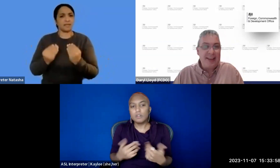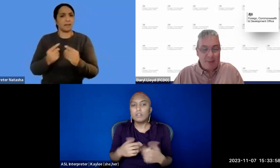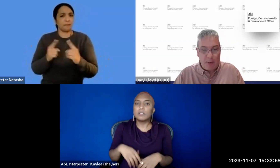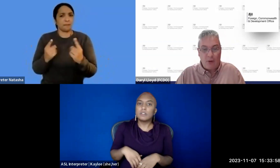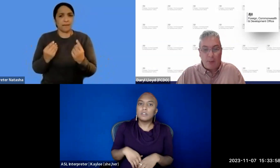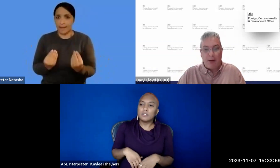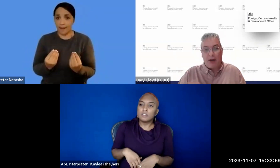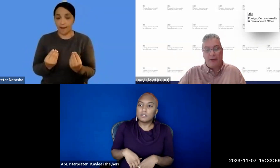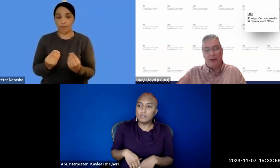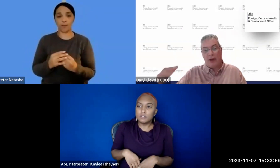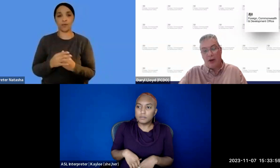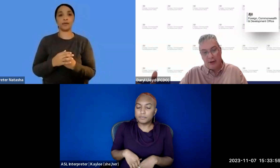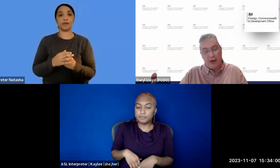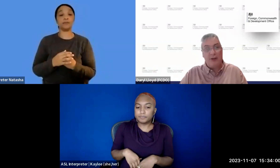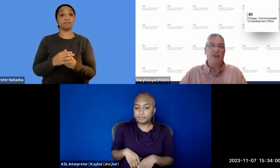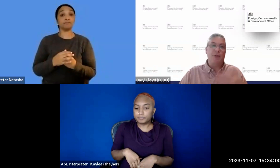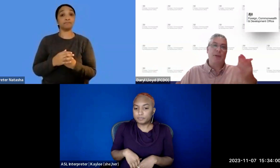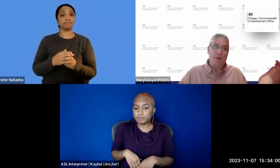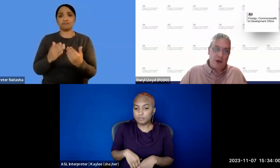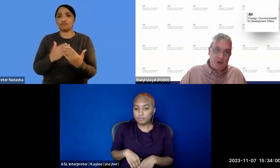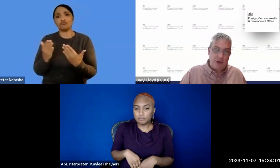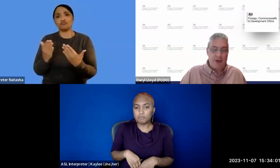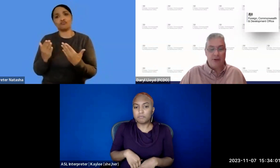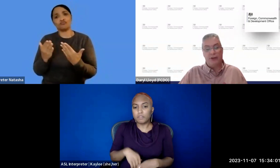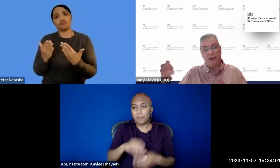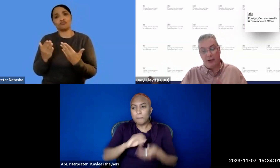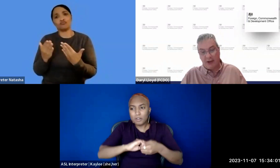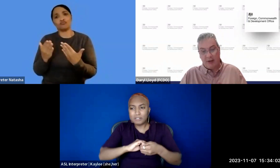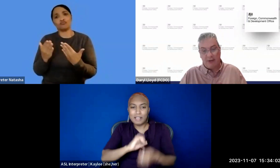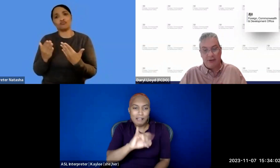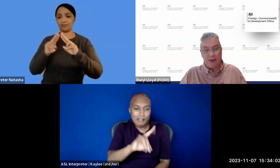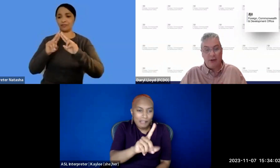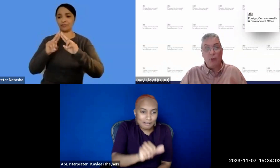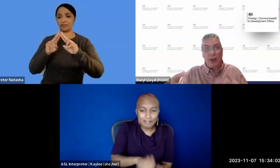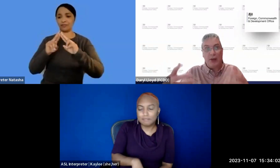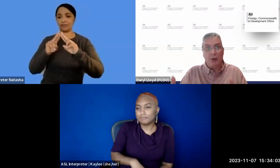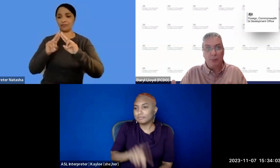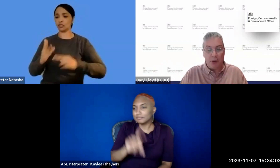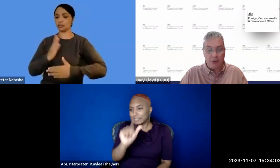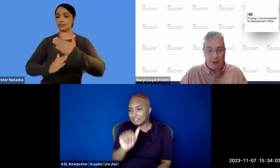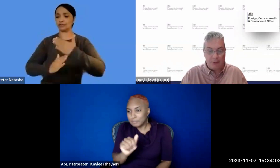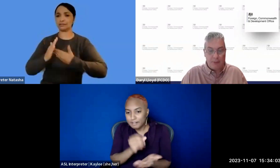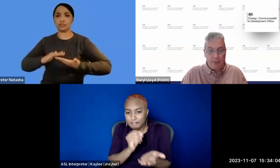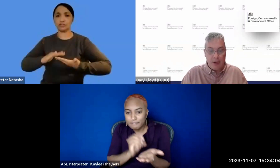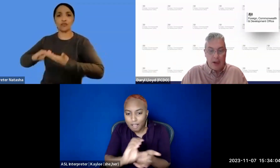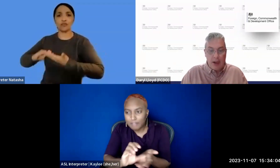we we've got partners like IDA, Disability Rights Fund, Sightsavers within programs.